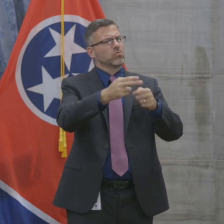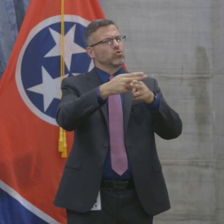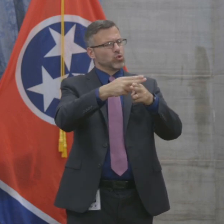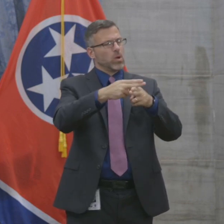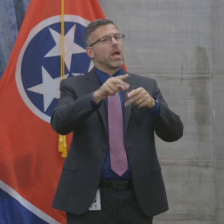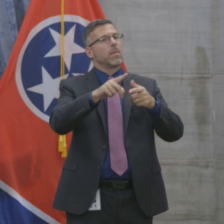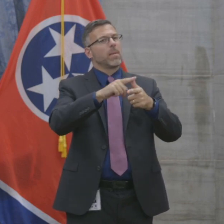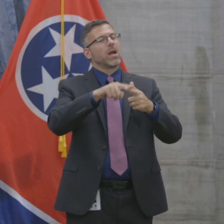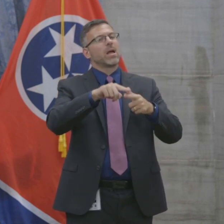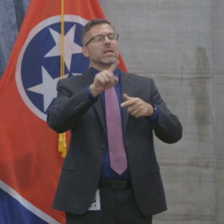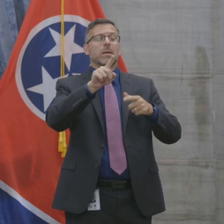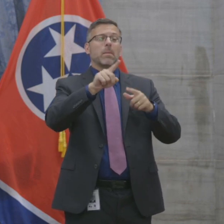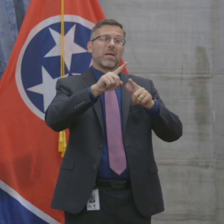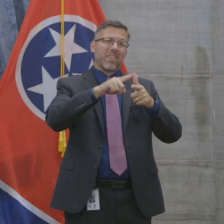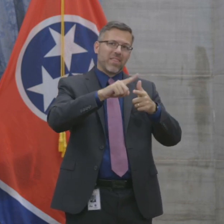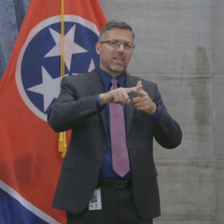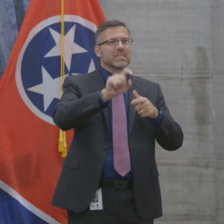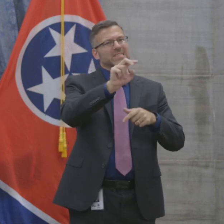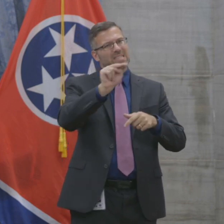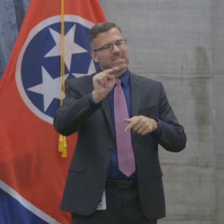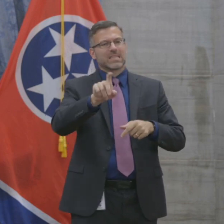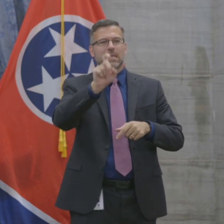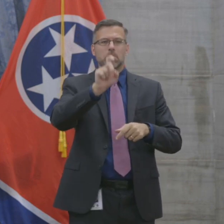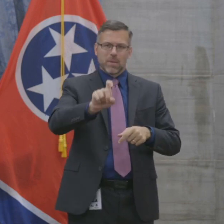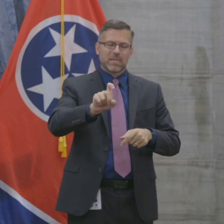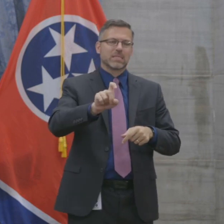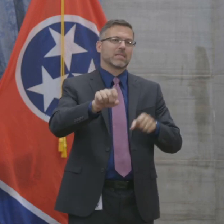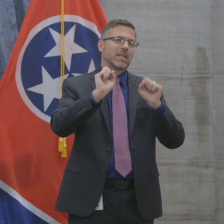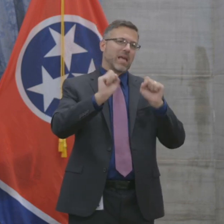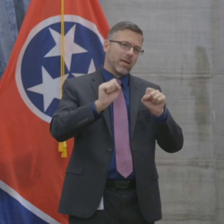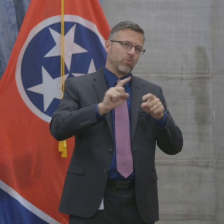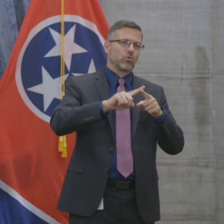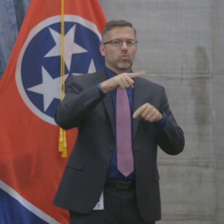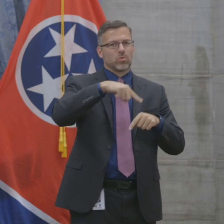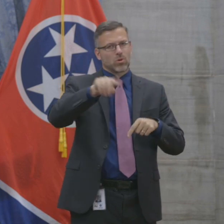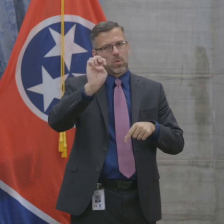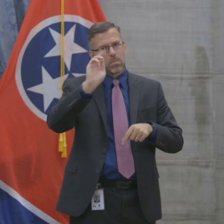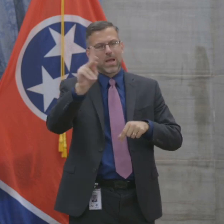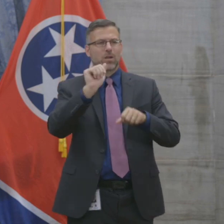job in the midst of this pandemic. I want to thank the